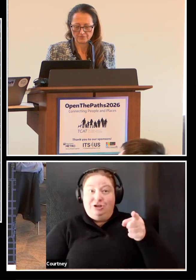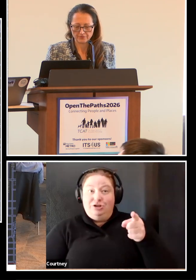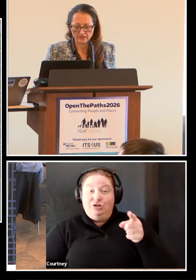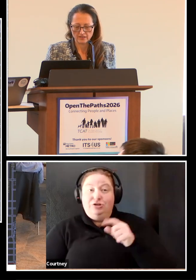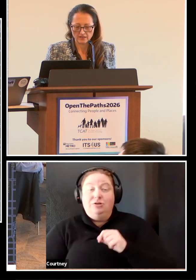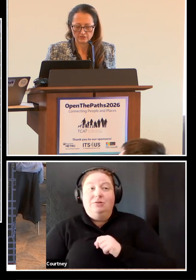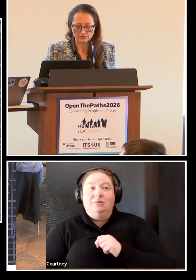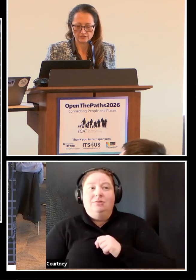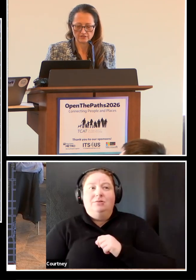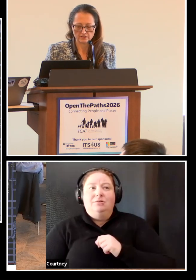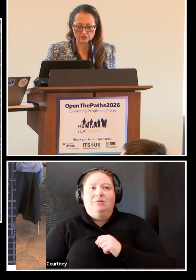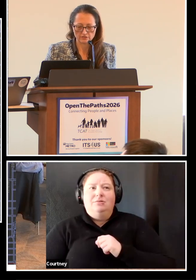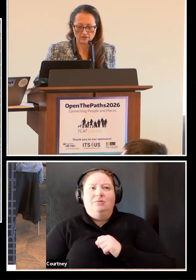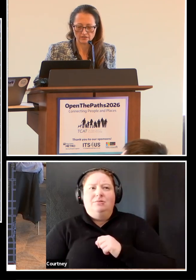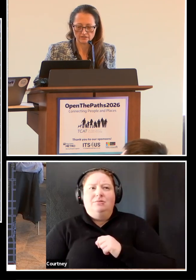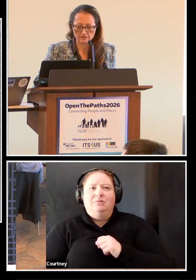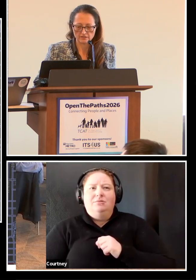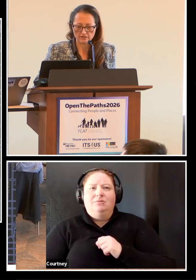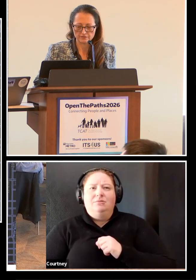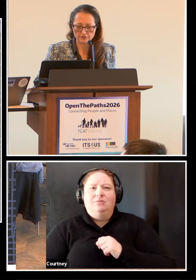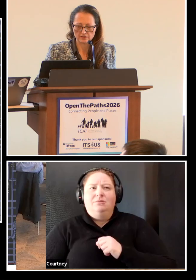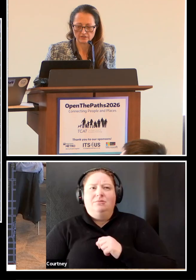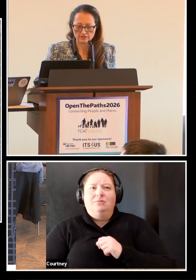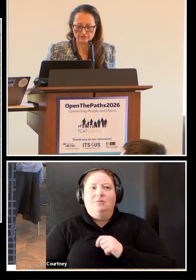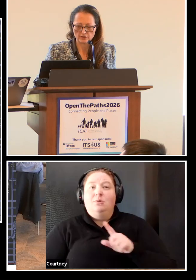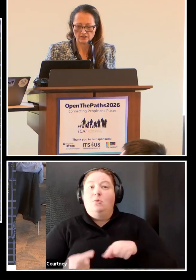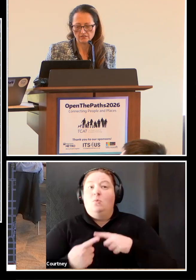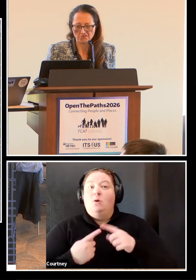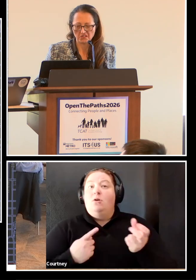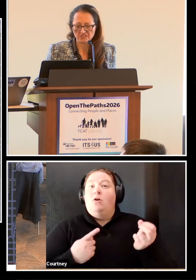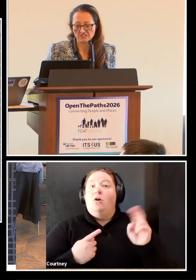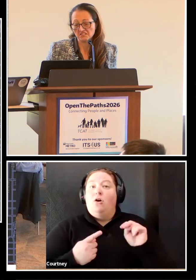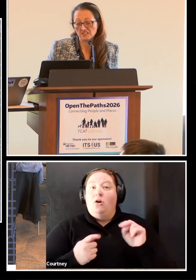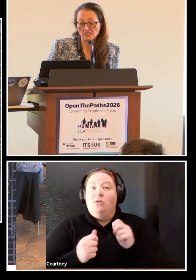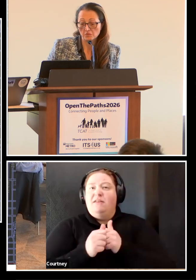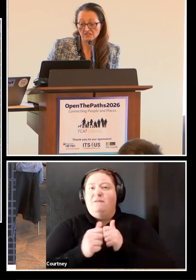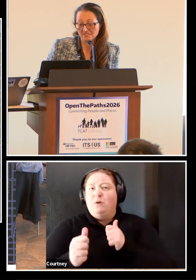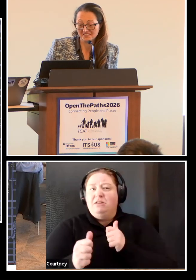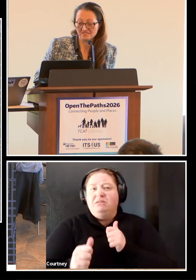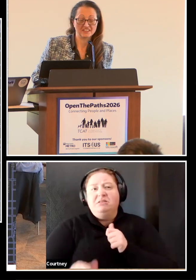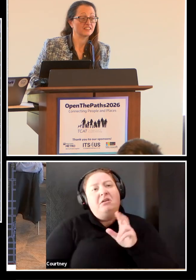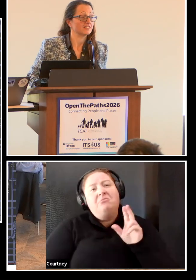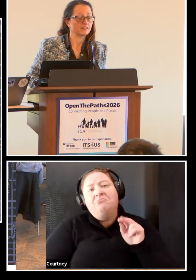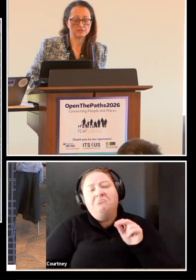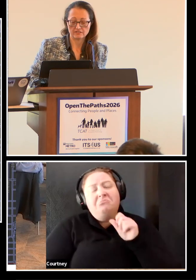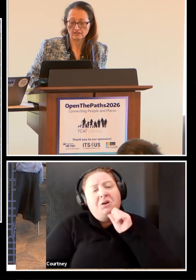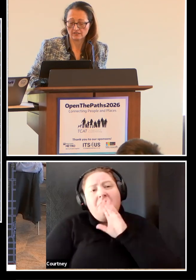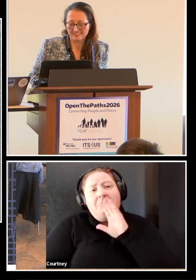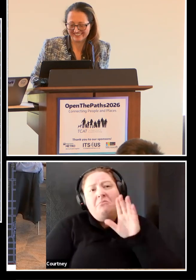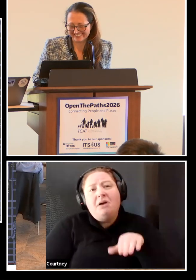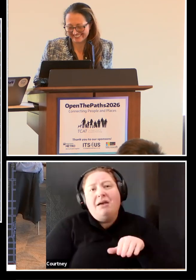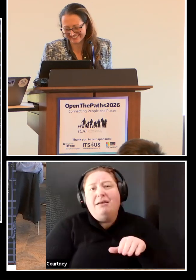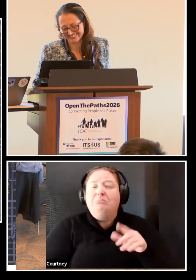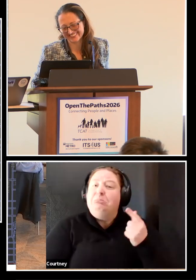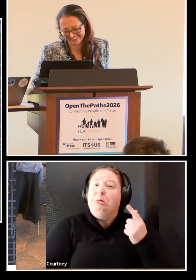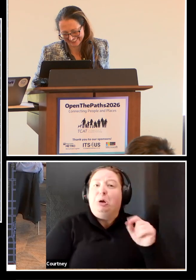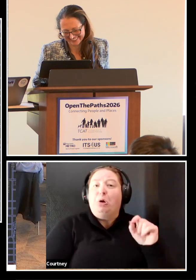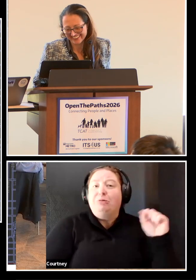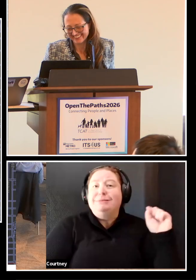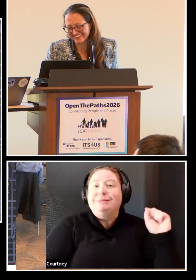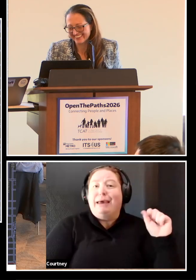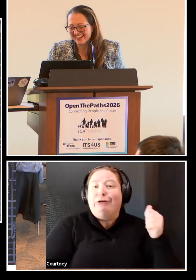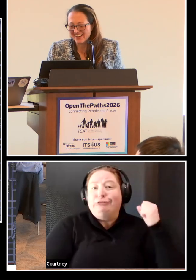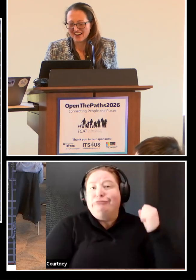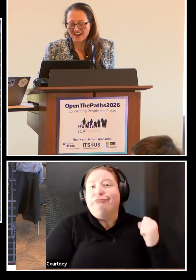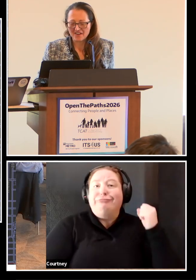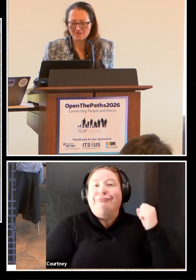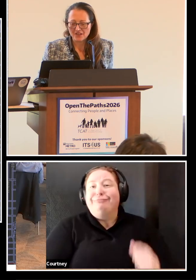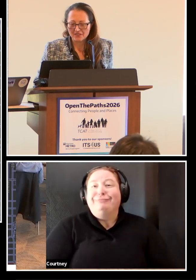um as soon as I turn on the avoidance of C actually not that bad. Go Seattle. Okay. Um,